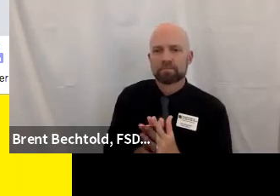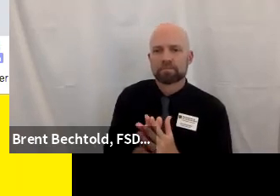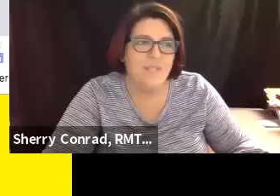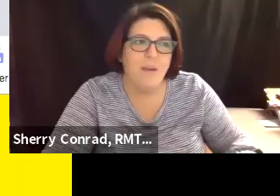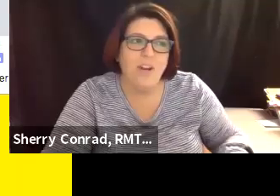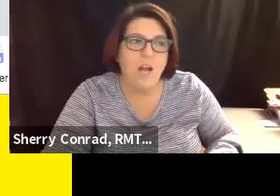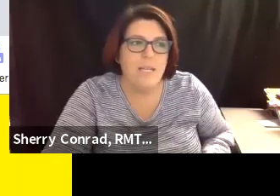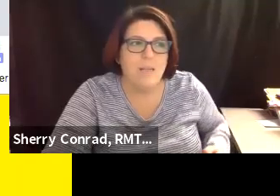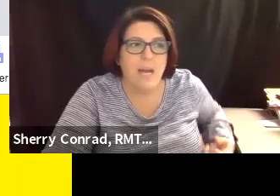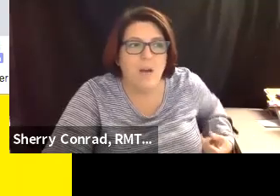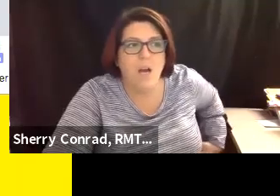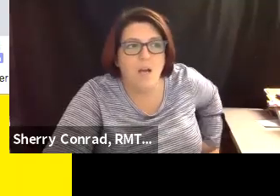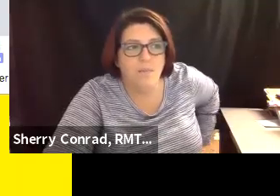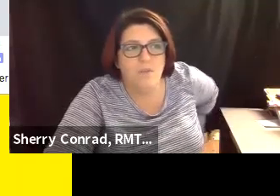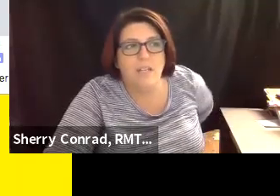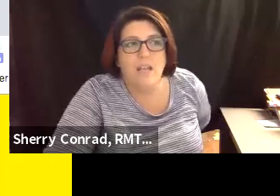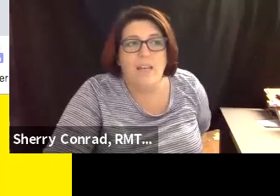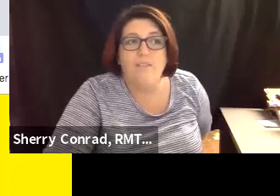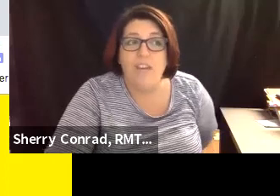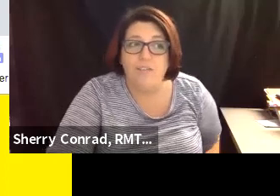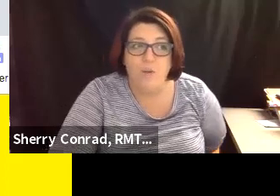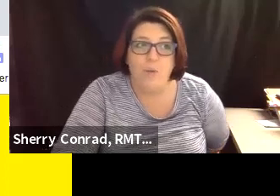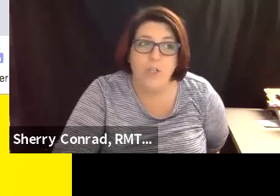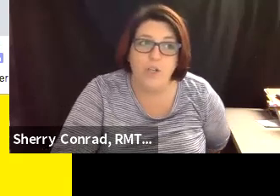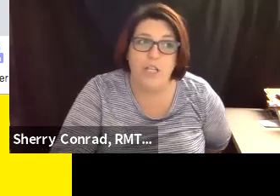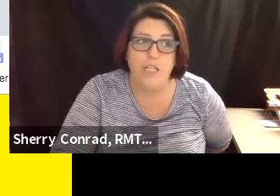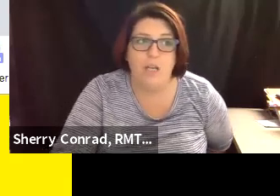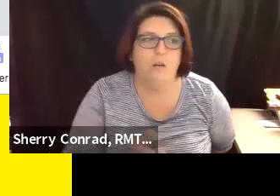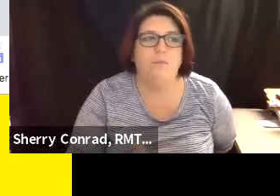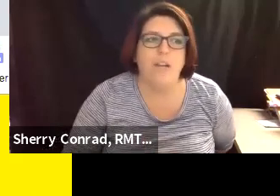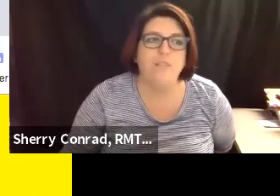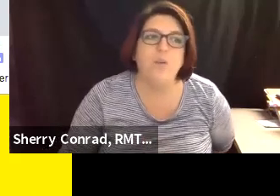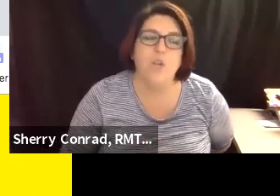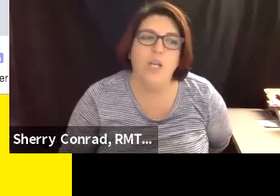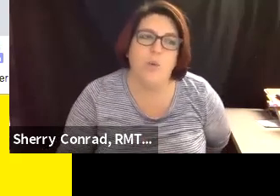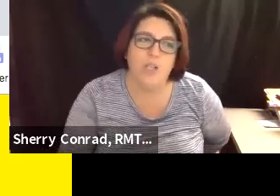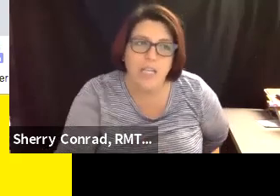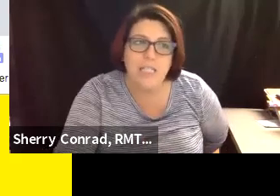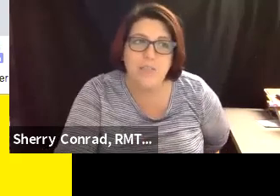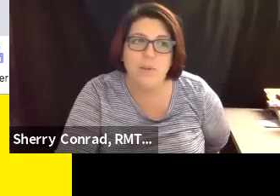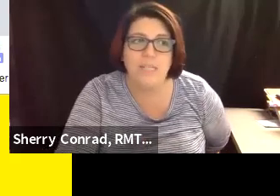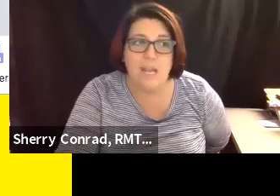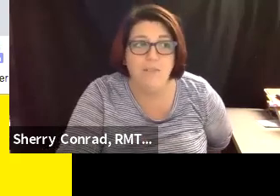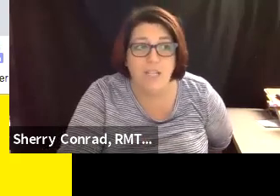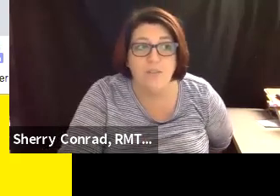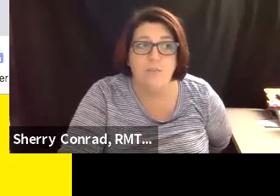We have some other comments using, like, Fairview word learning or Fairview learning word lists with sign videos of